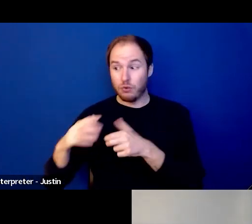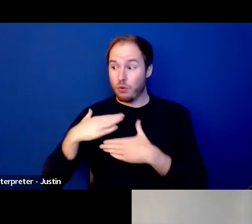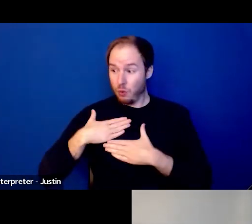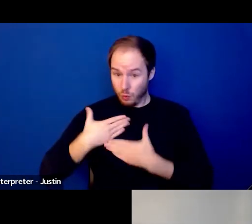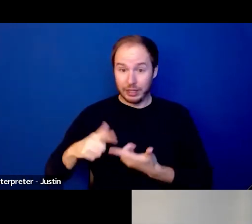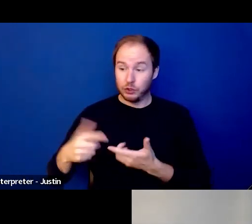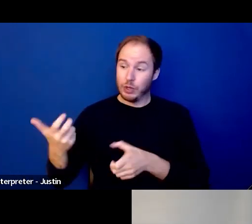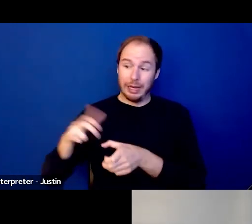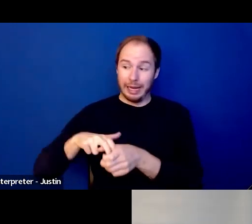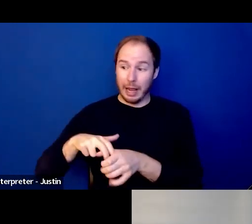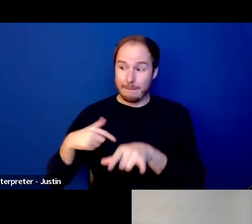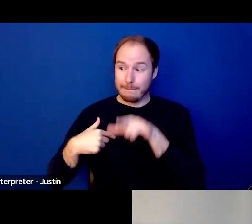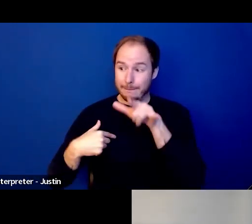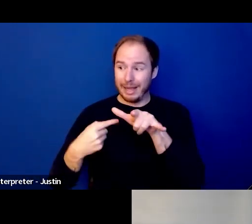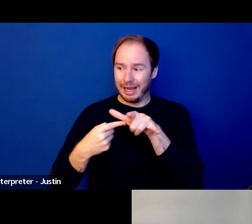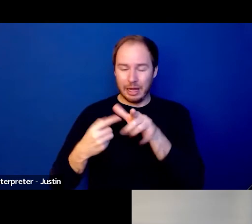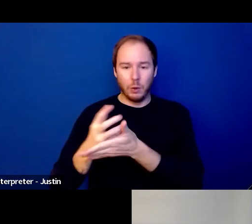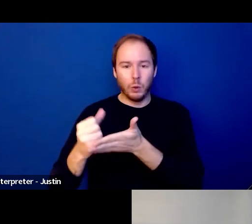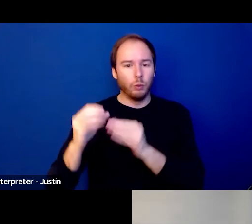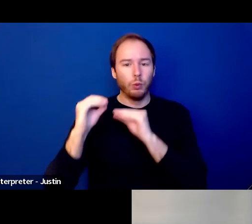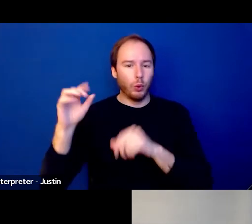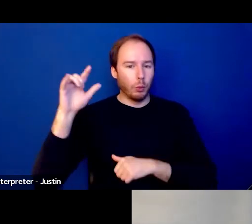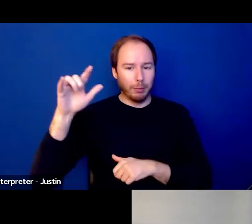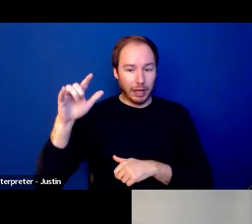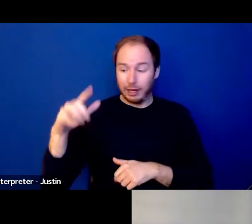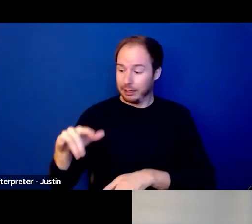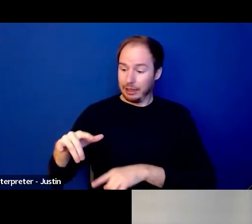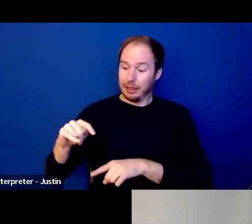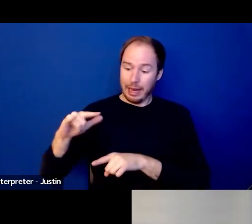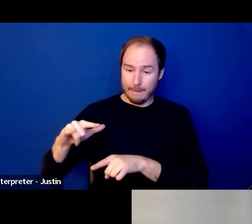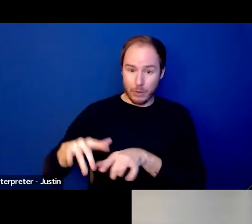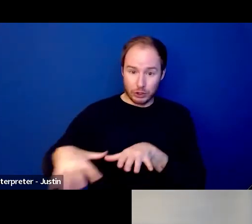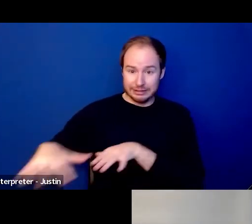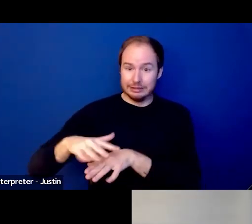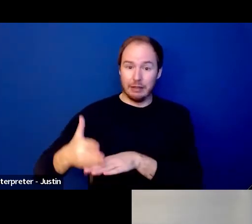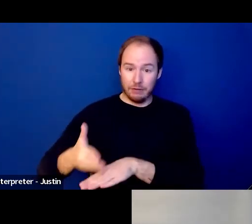No matter how great the airport is, or how many improvements are made, without more planes, you know, in terms of housing,